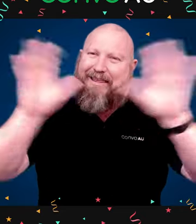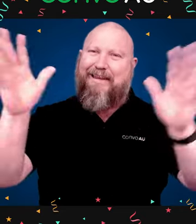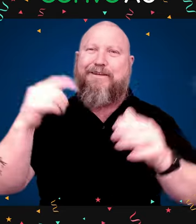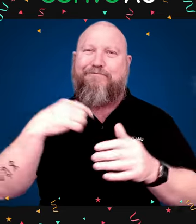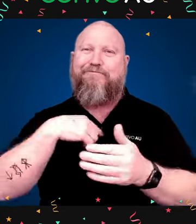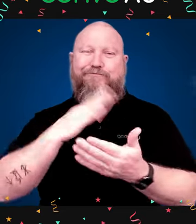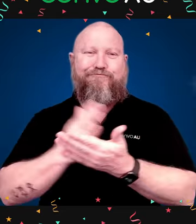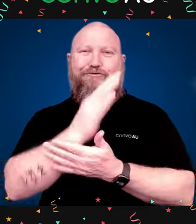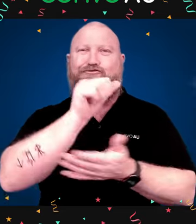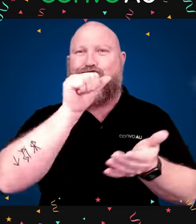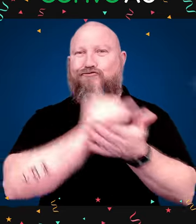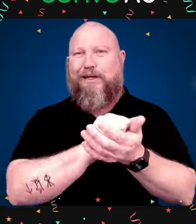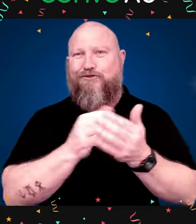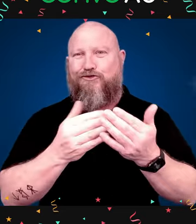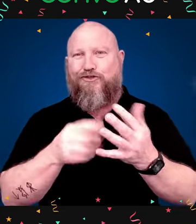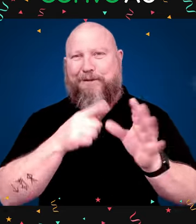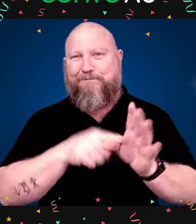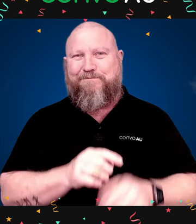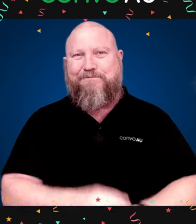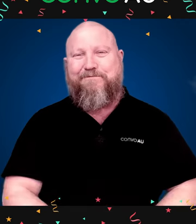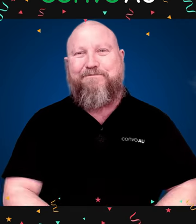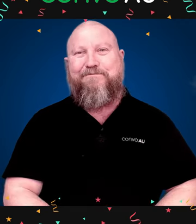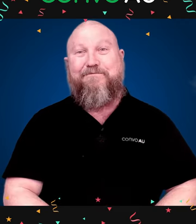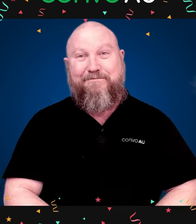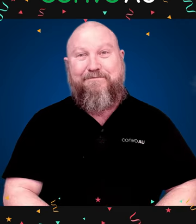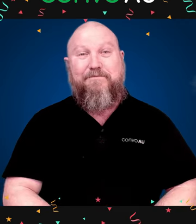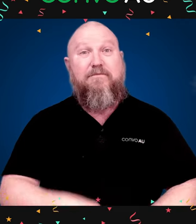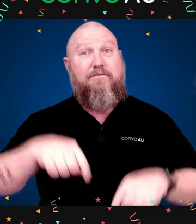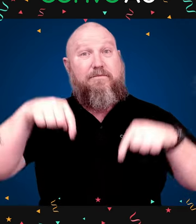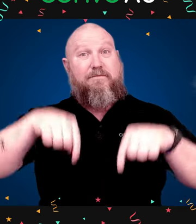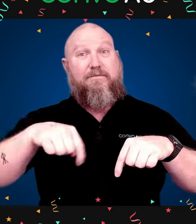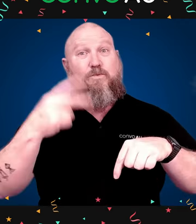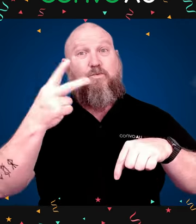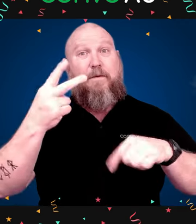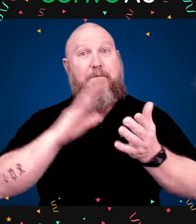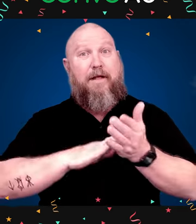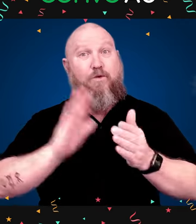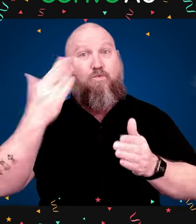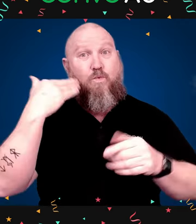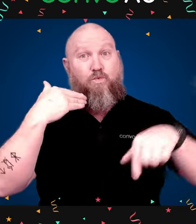It is a clear indication that we are heading in the right direction. On this day, 12 months ago,